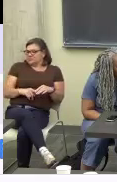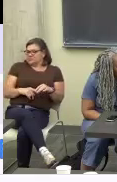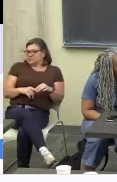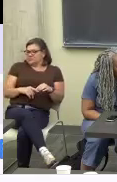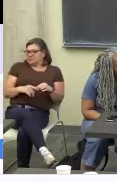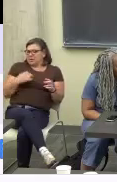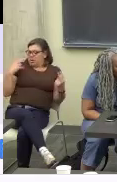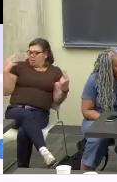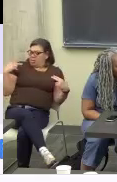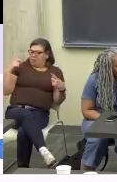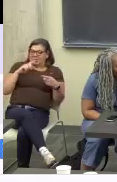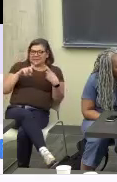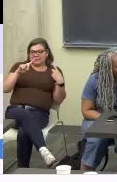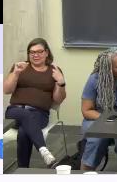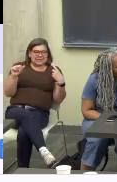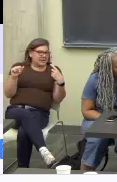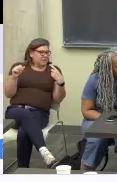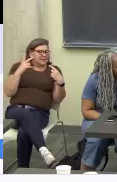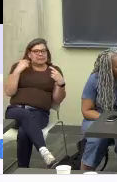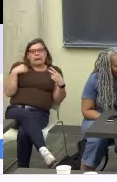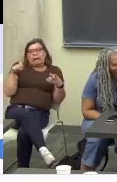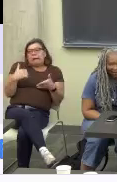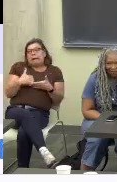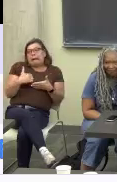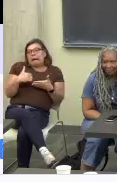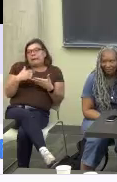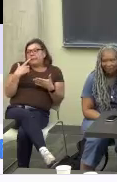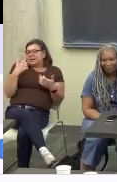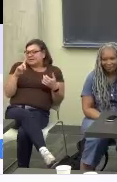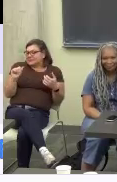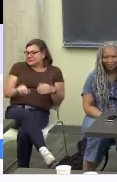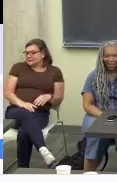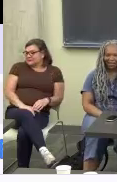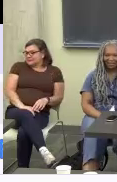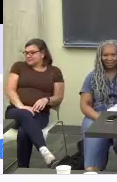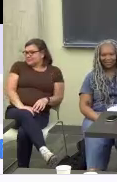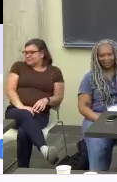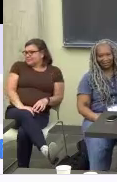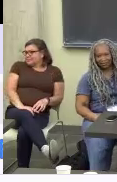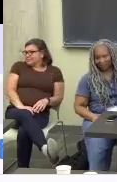disabled or because they see me like I need help because I'm disabled, right? No, no.